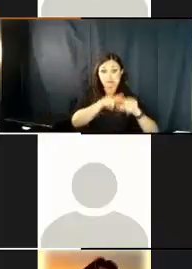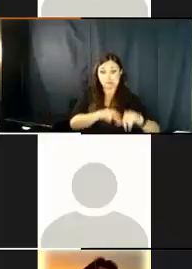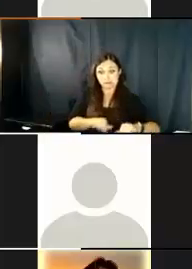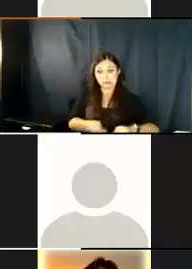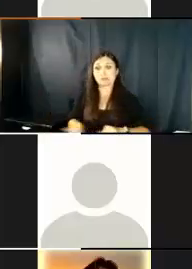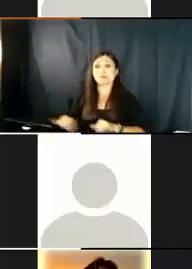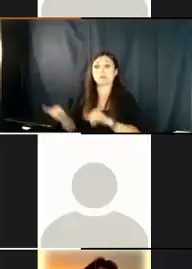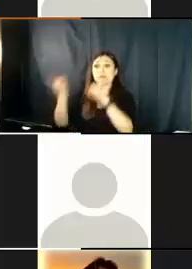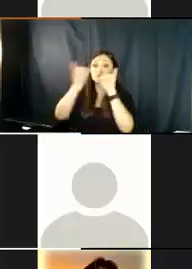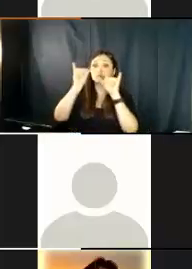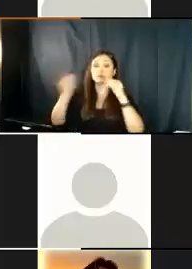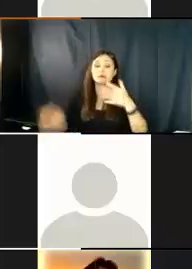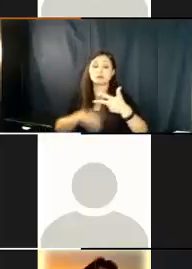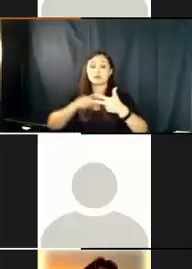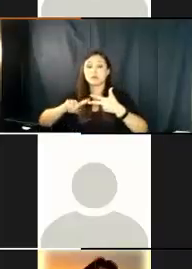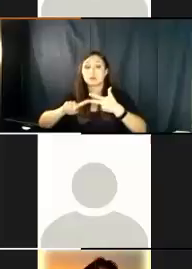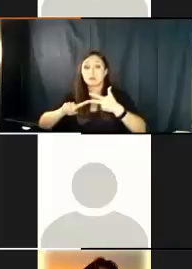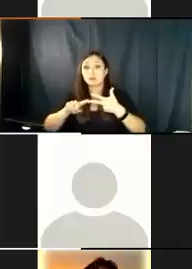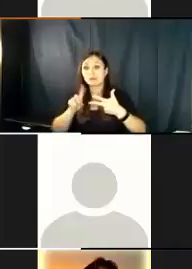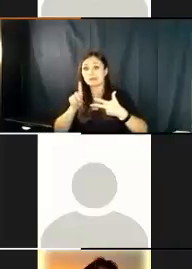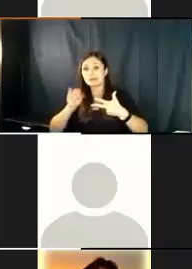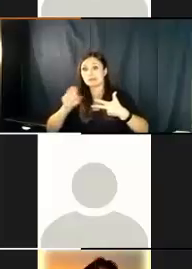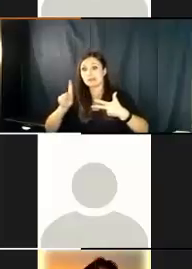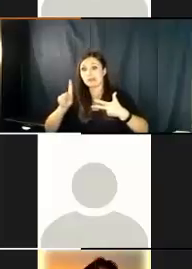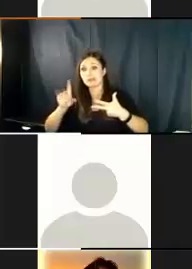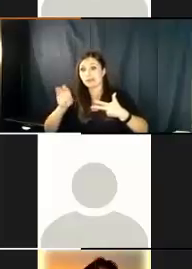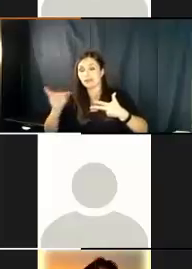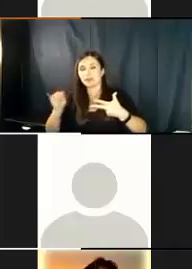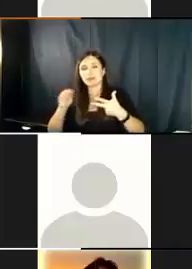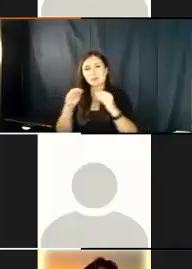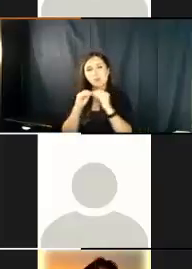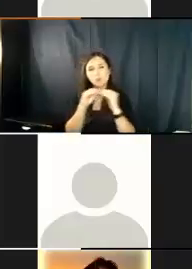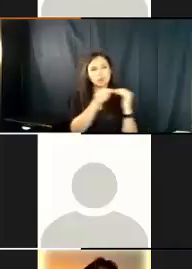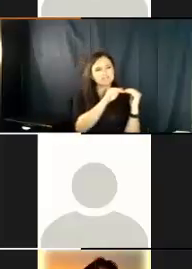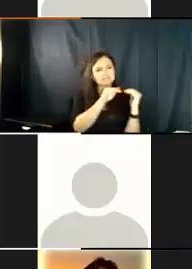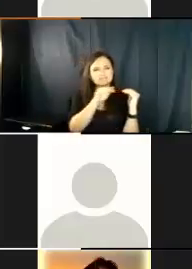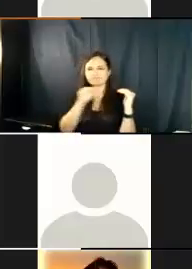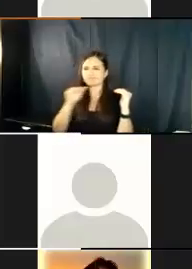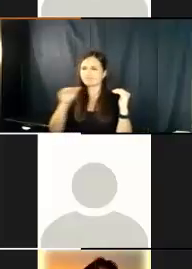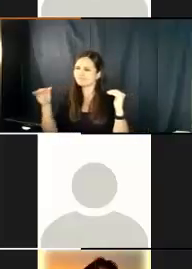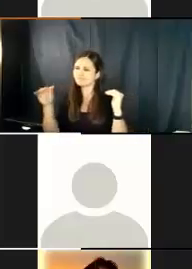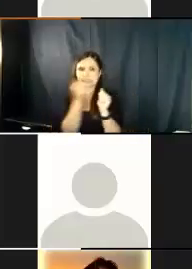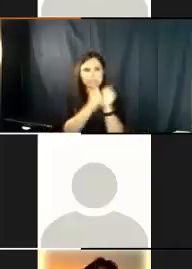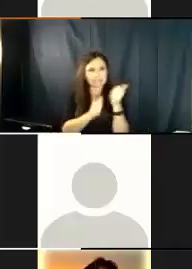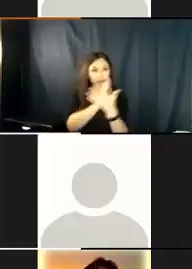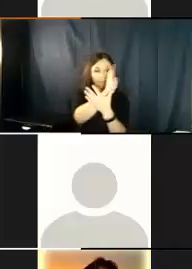Where is the Dick and Carey model, they're looking at it more linearly, where you're going to do each step in order.